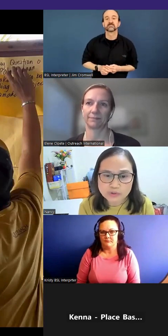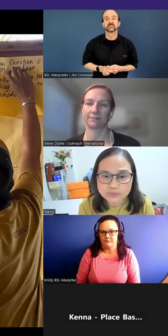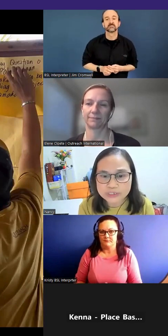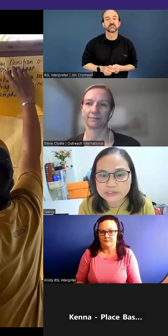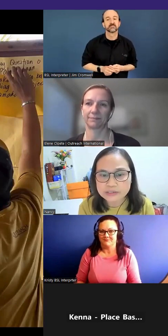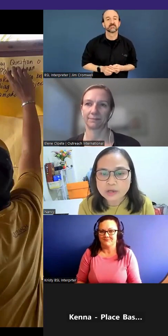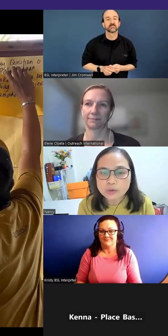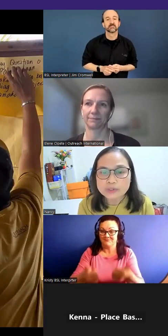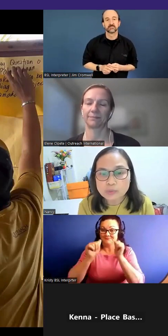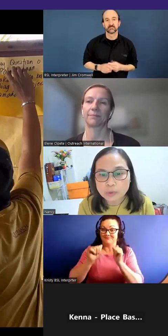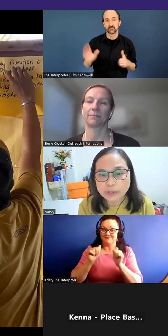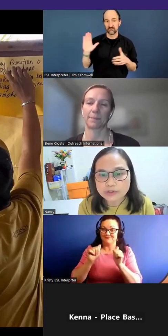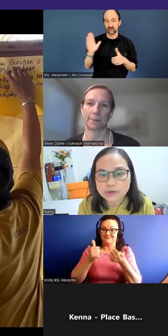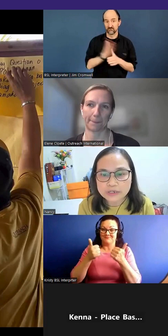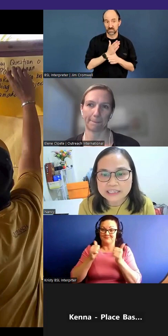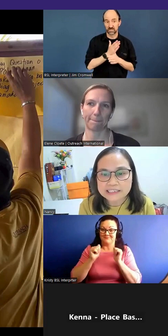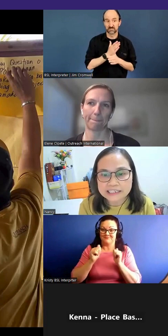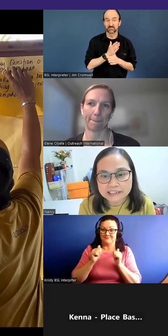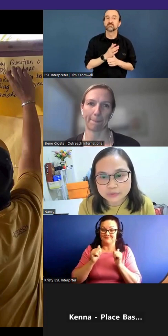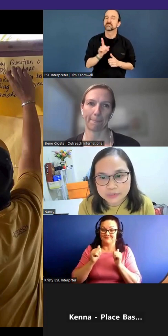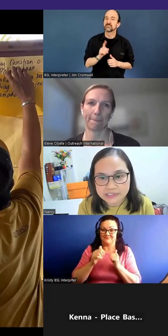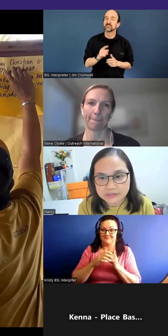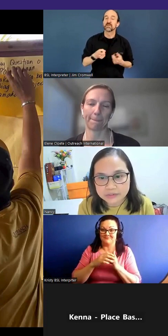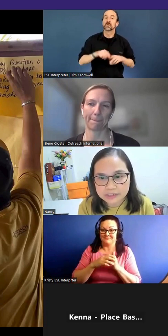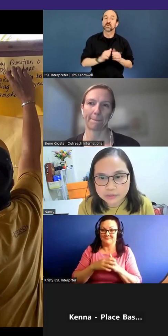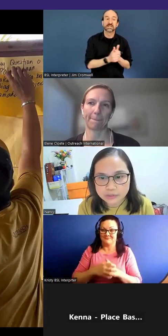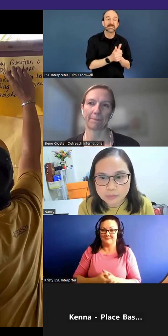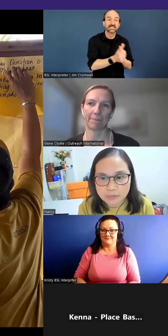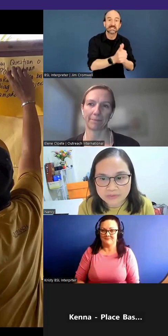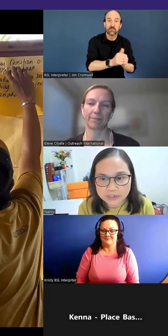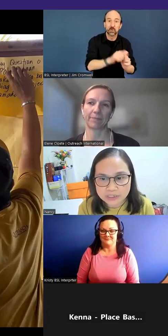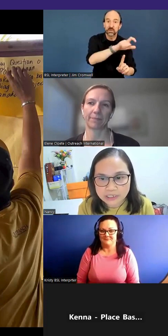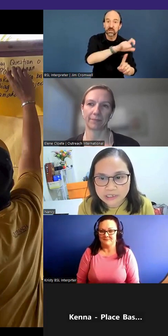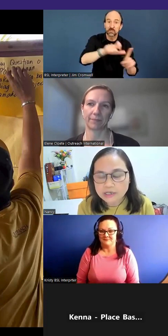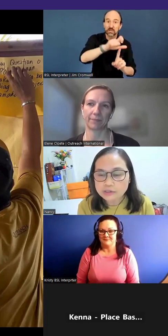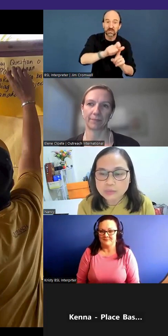First we support communities in addressing poverty. We